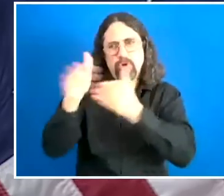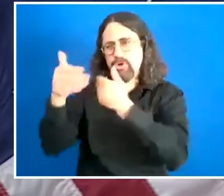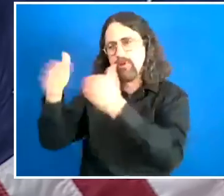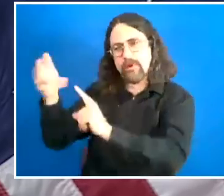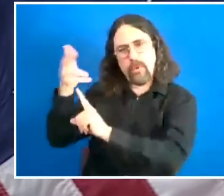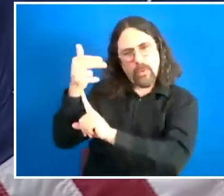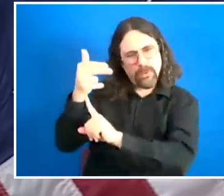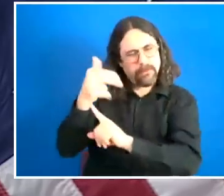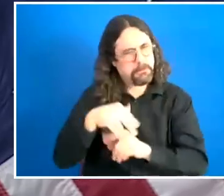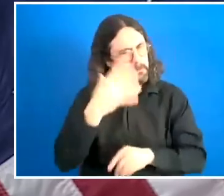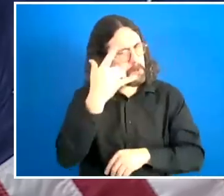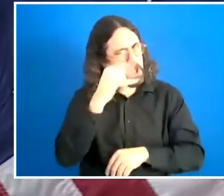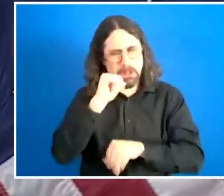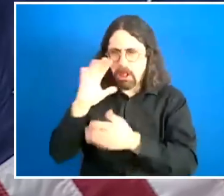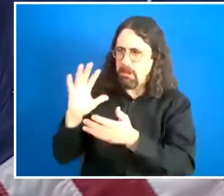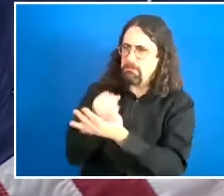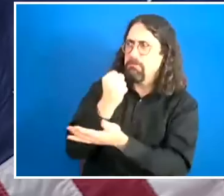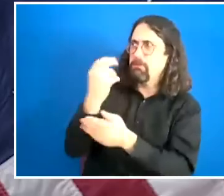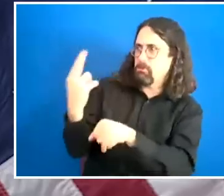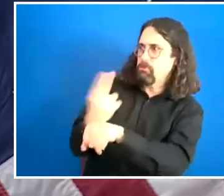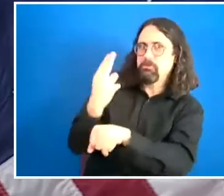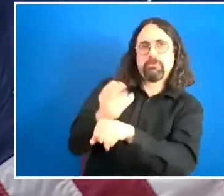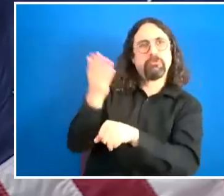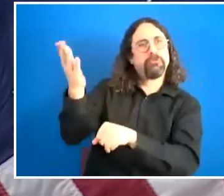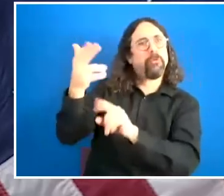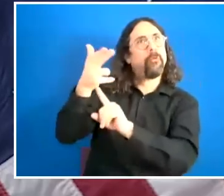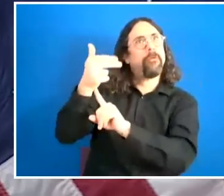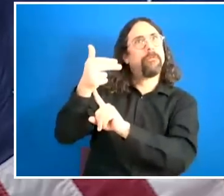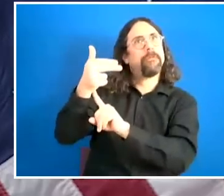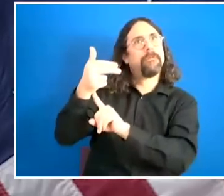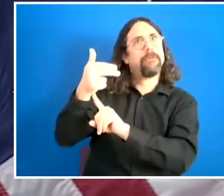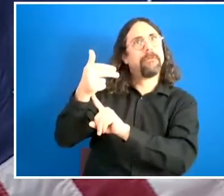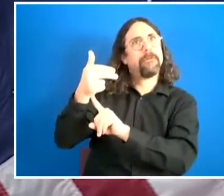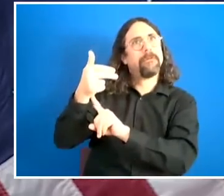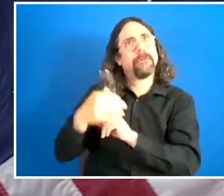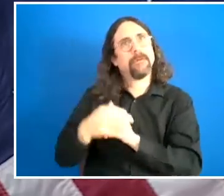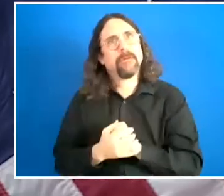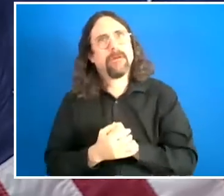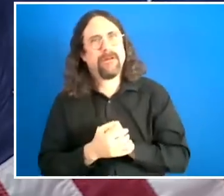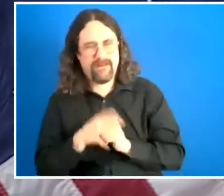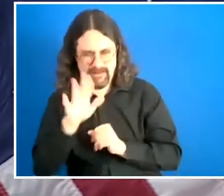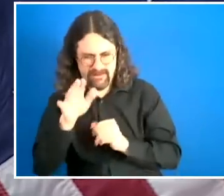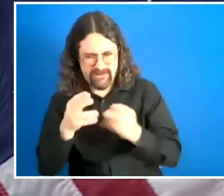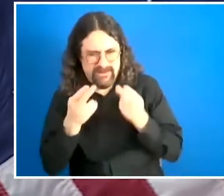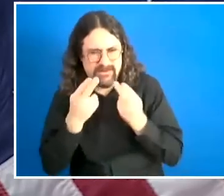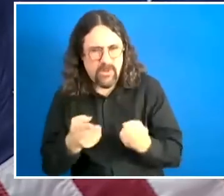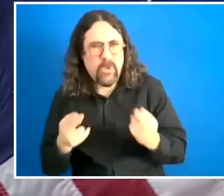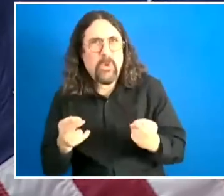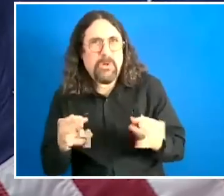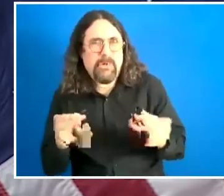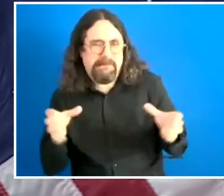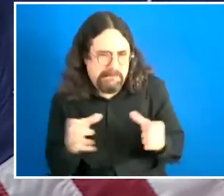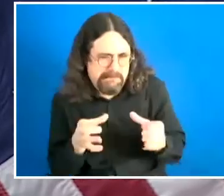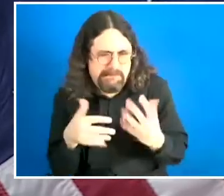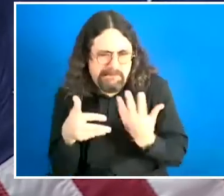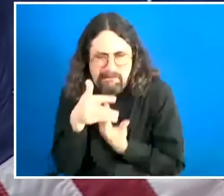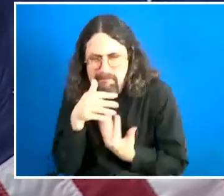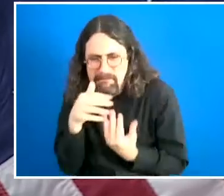OBVIOUSLY WITH THE SHELTERS NOT BEING IDEALI RGHT NOW WITH THE PANDEMIC.